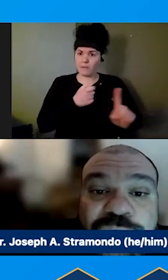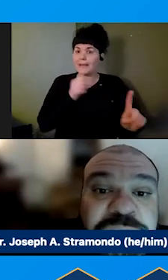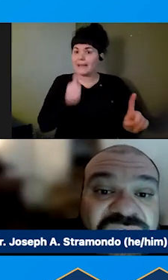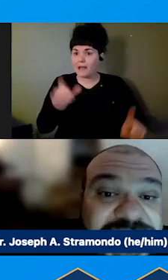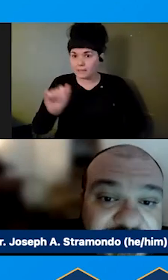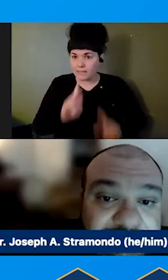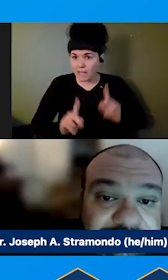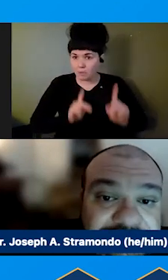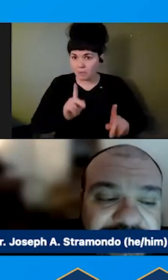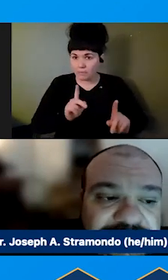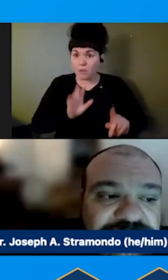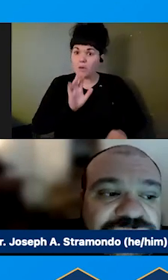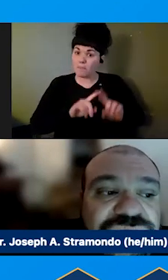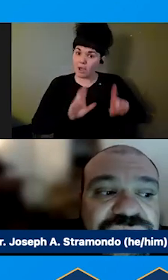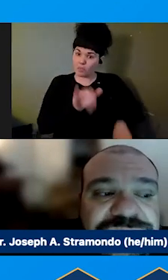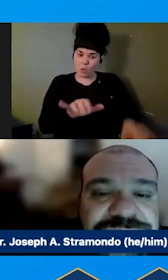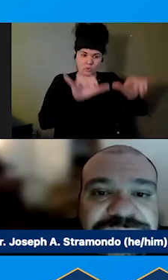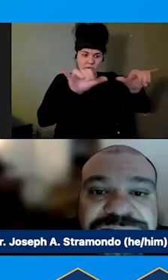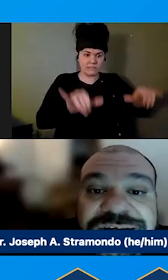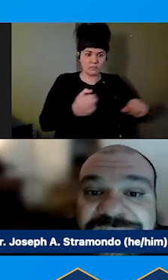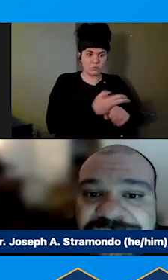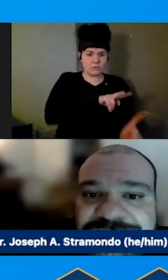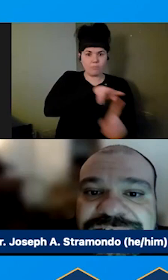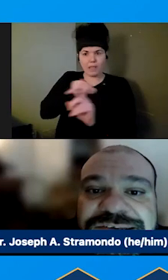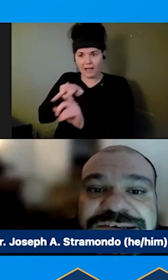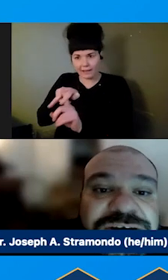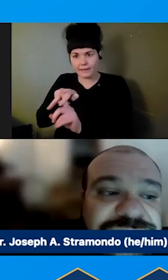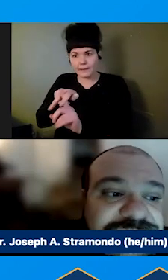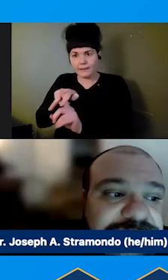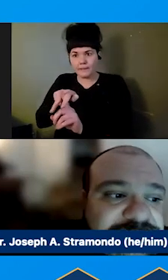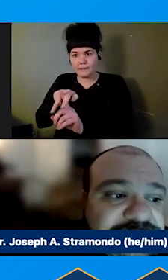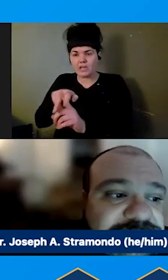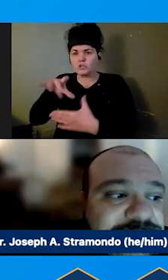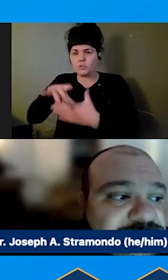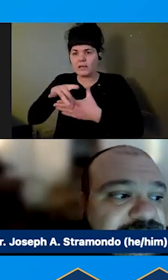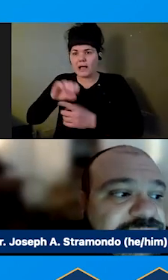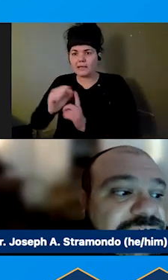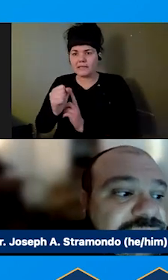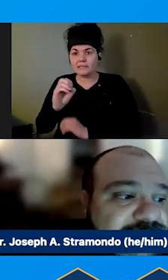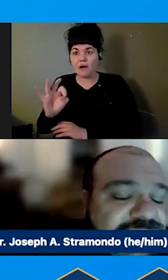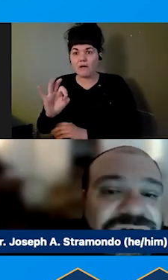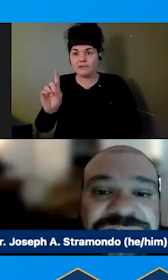people and you apply them to the contexts of disability. Through